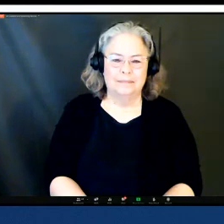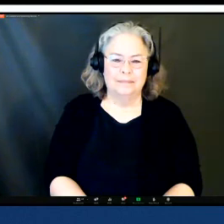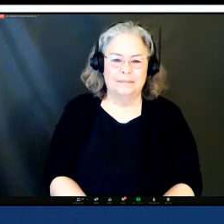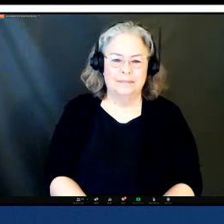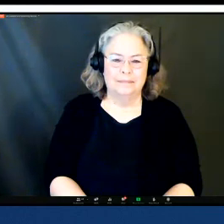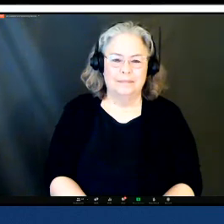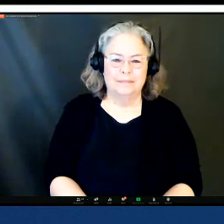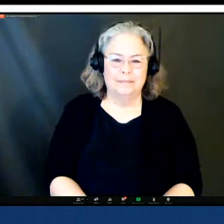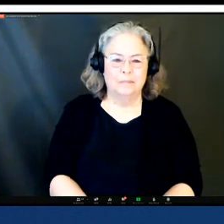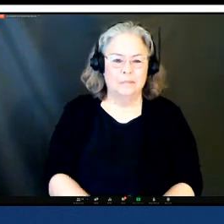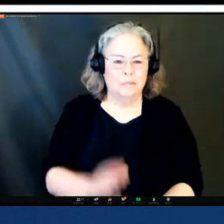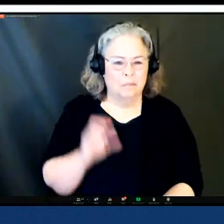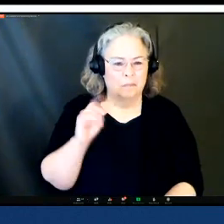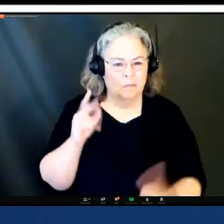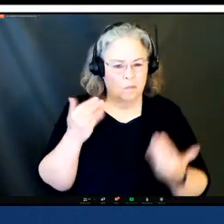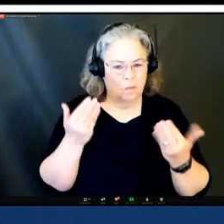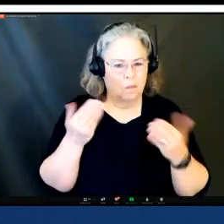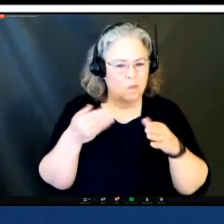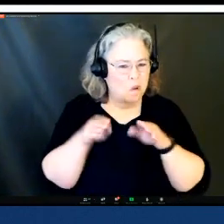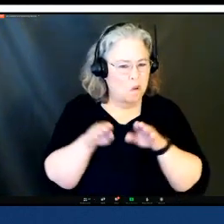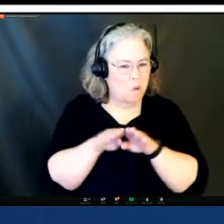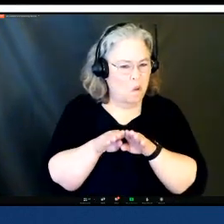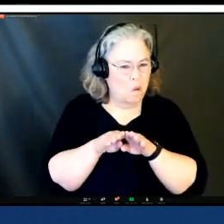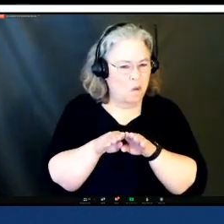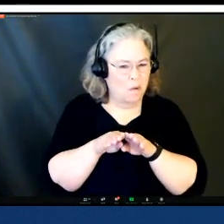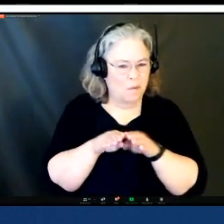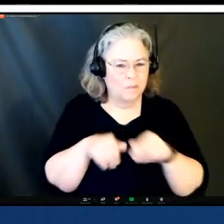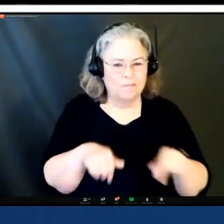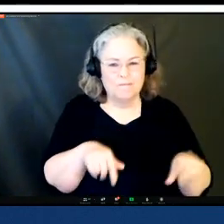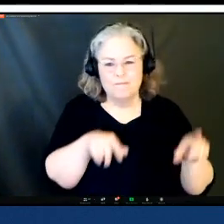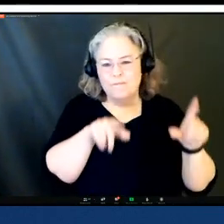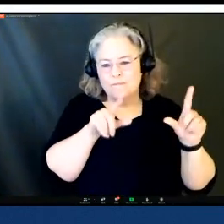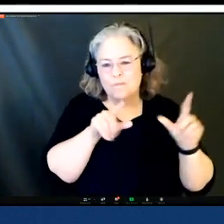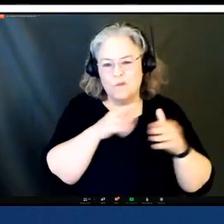All right, we'll go ahead and close the polling and if we can pull up the results.